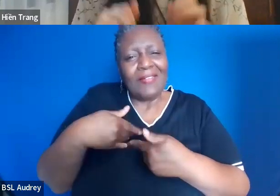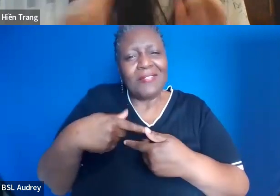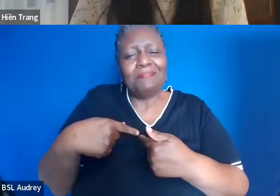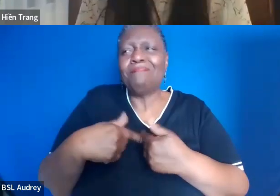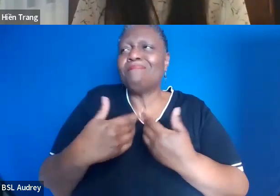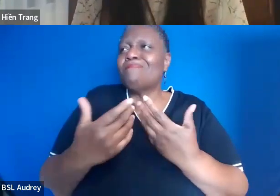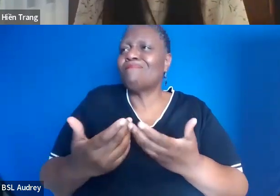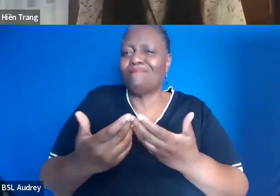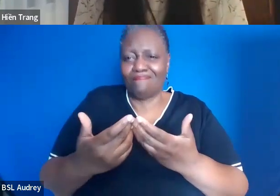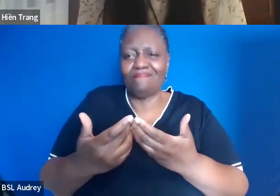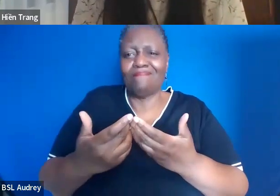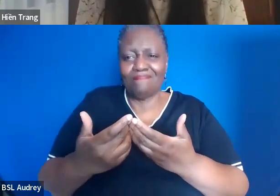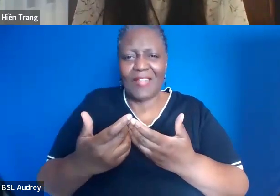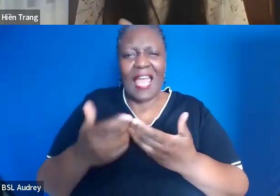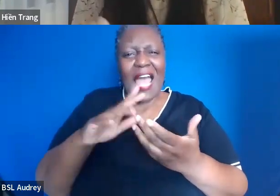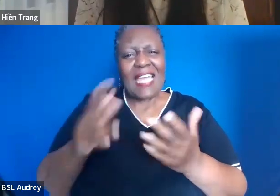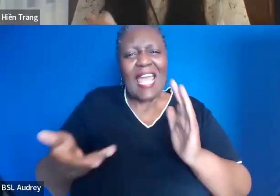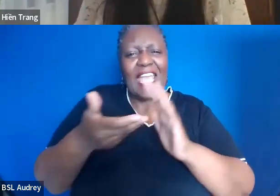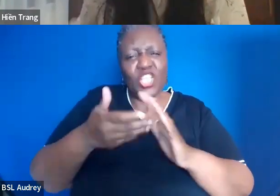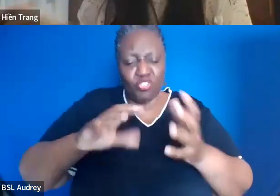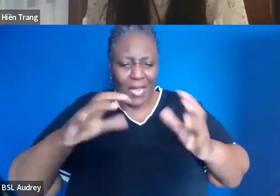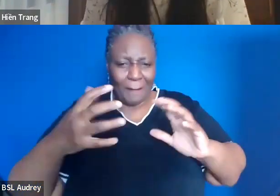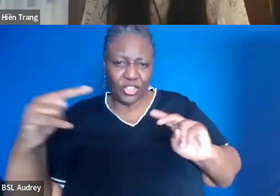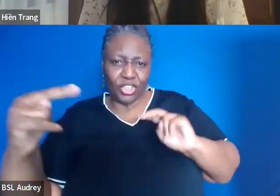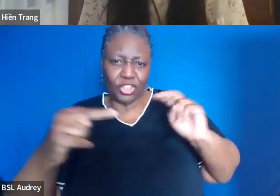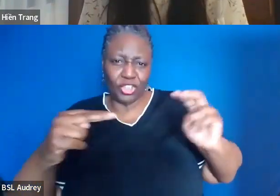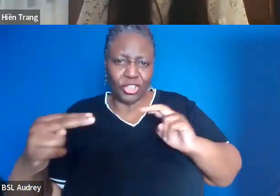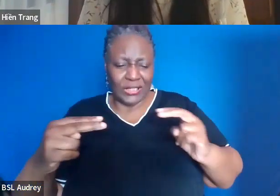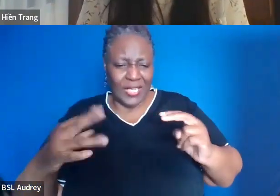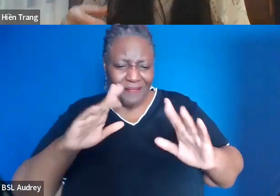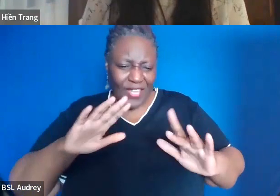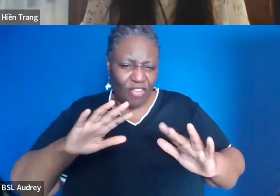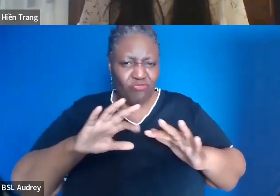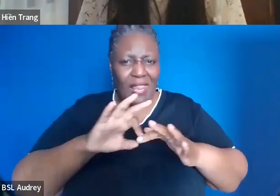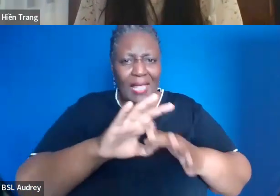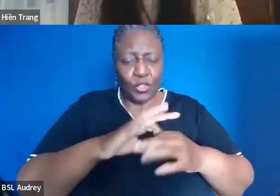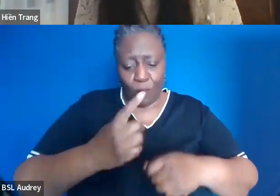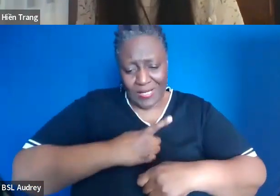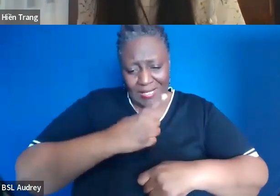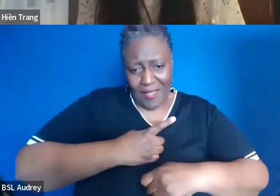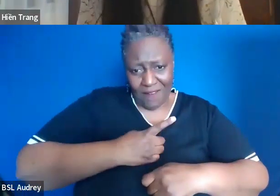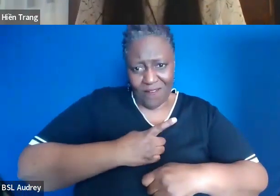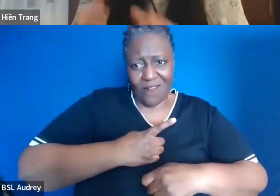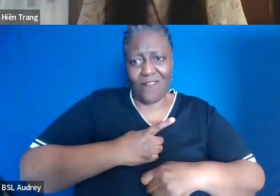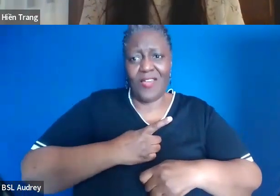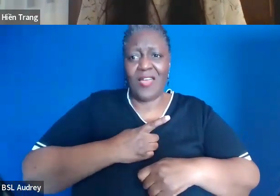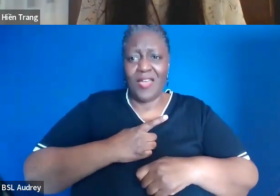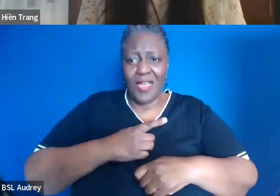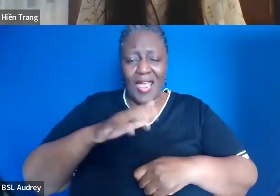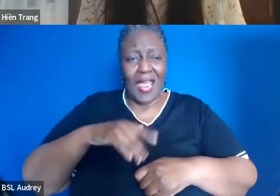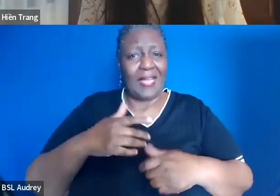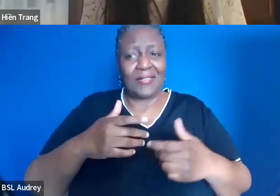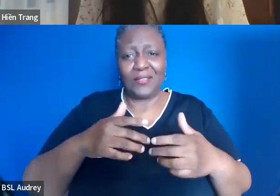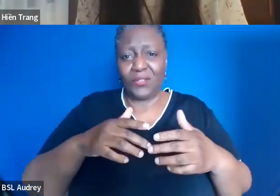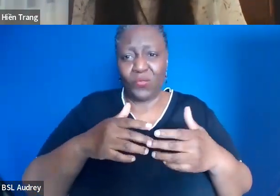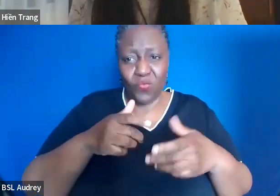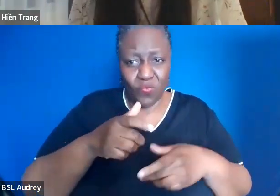a fashion dimension of relationship between me and words it's amazed and literature